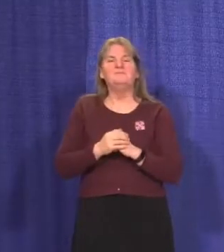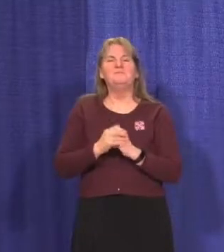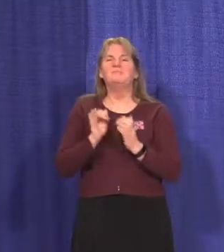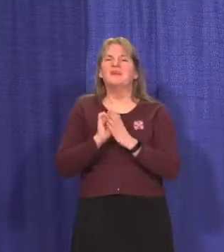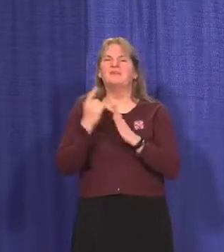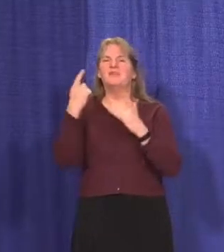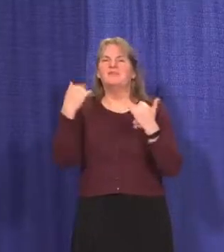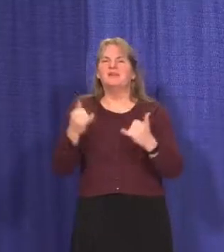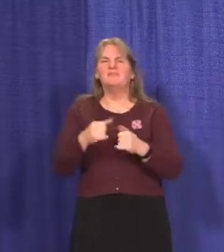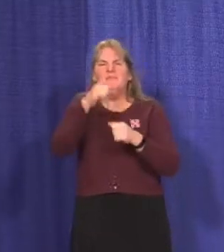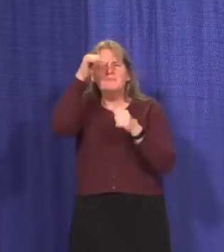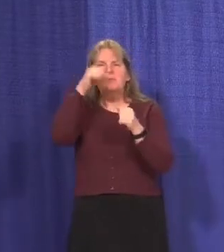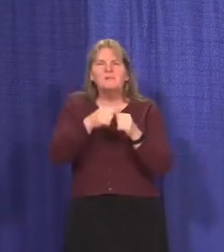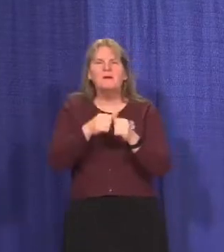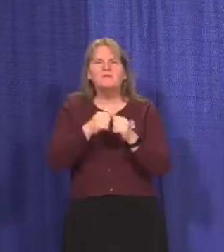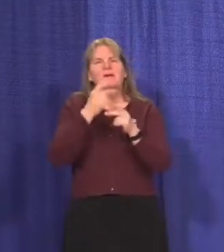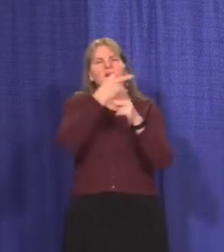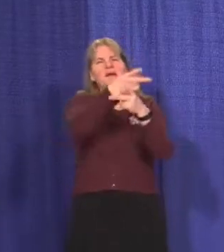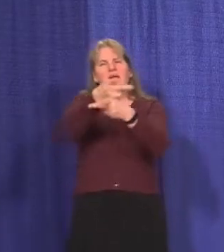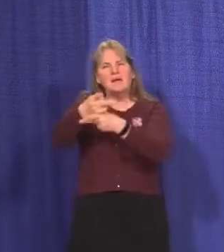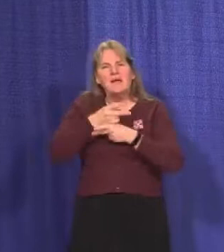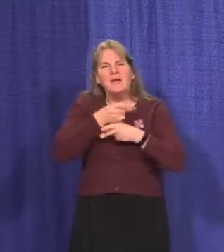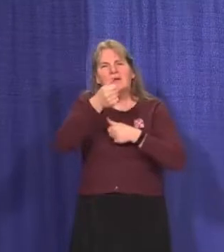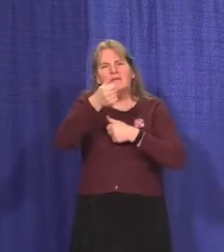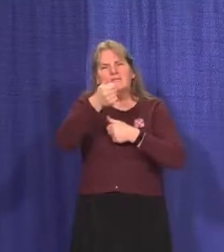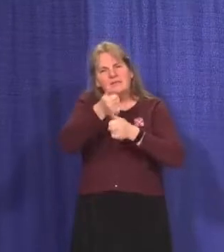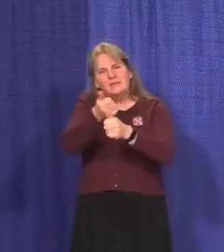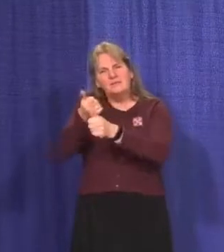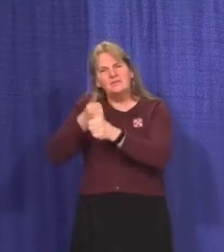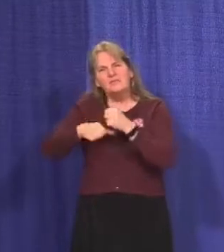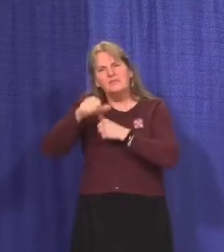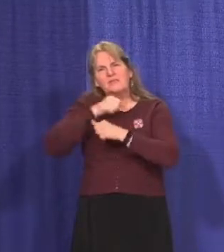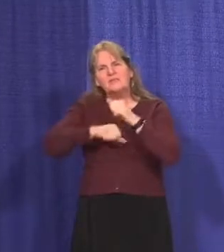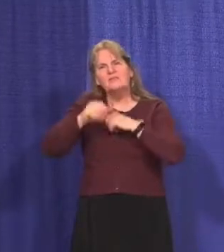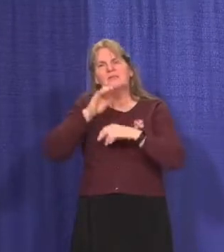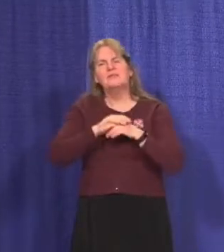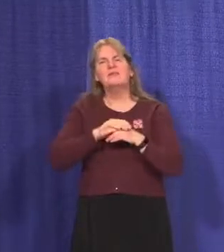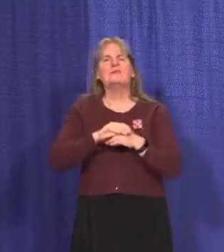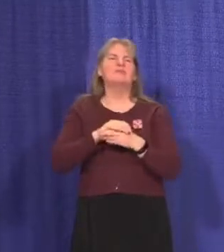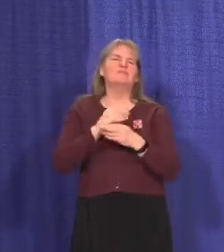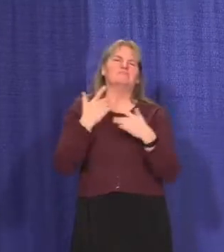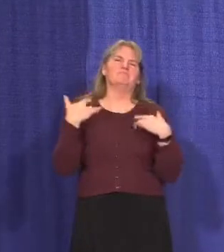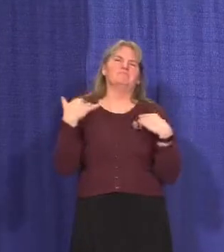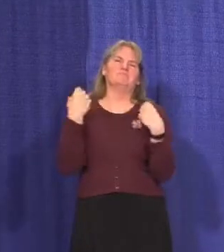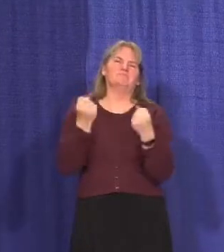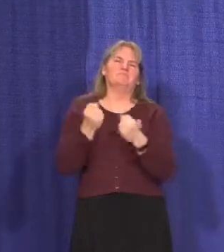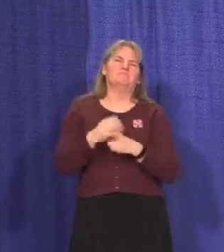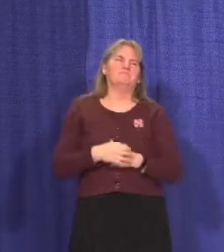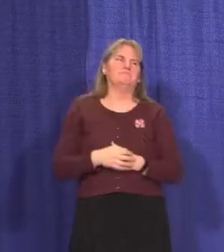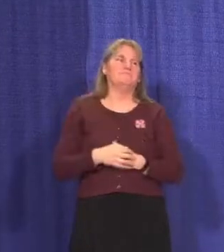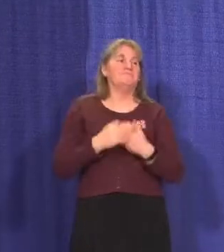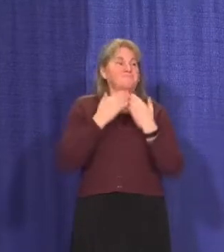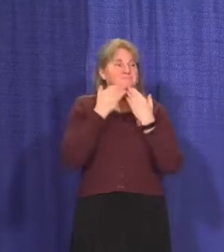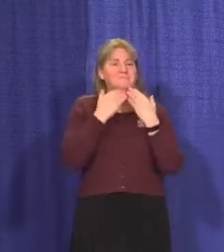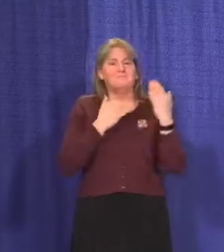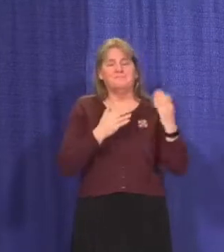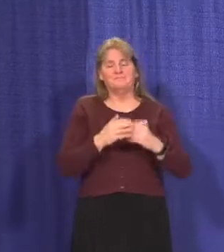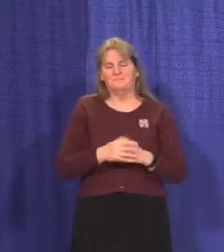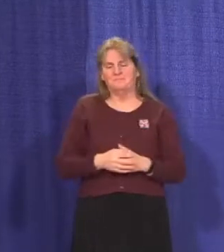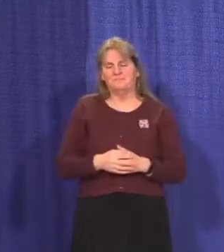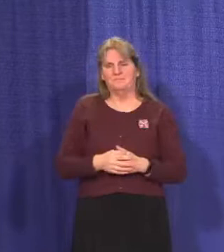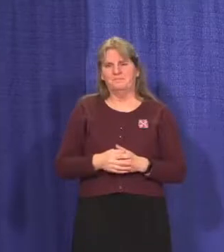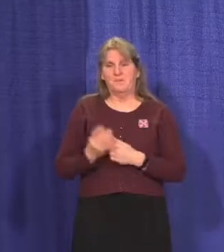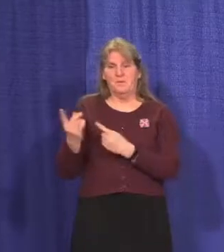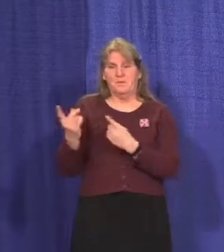other and stay well.